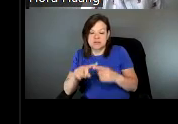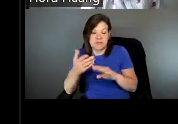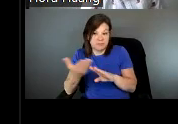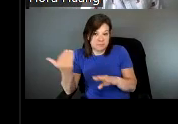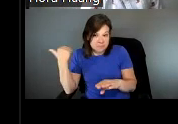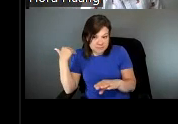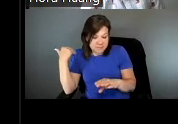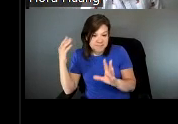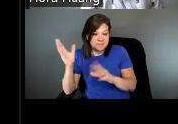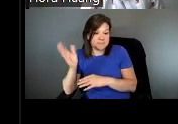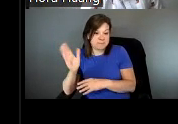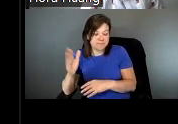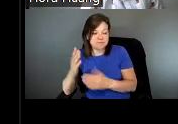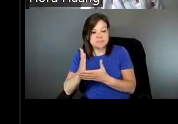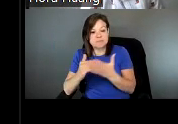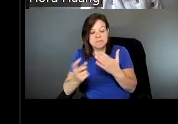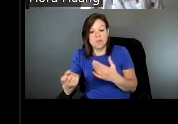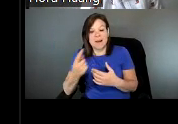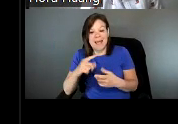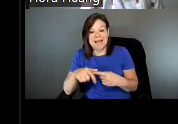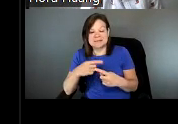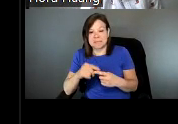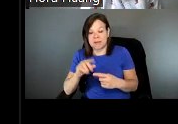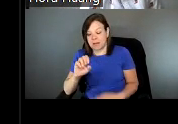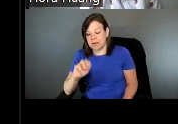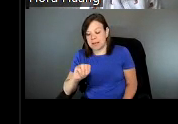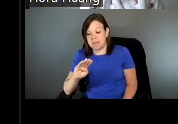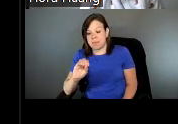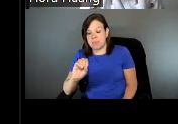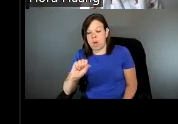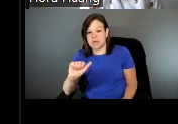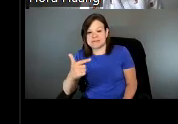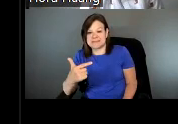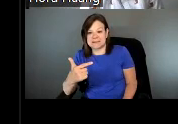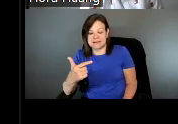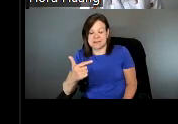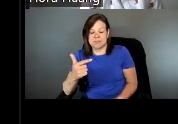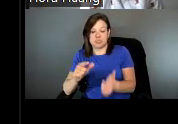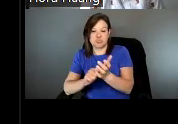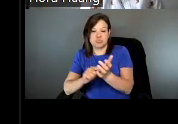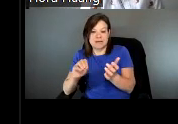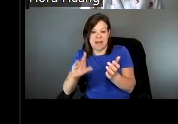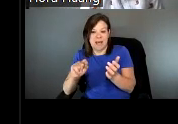Someone asked about embossing like printouts, if there is a QR code.